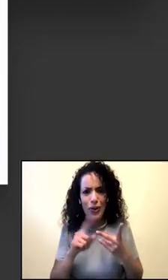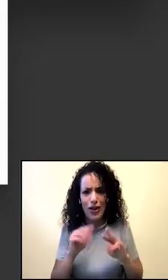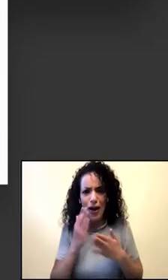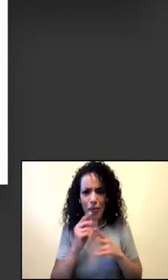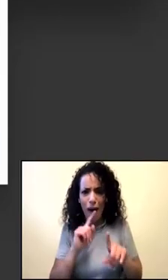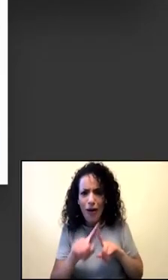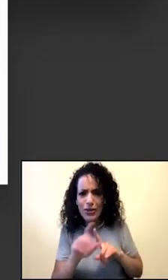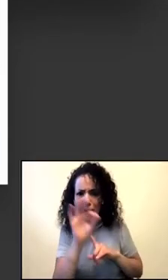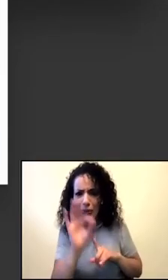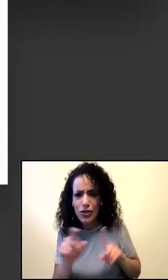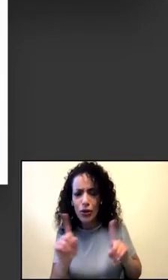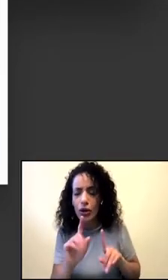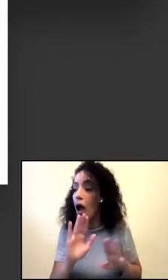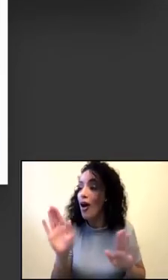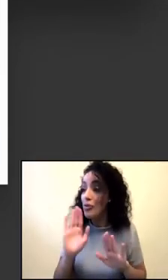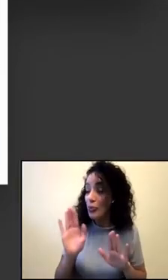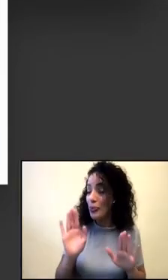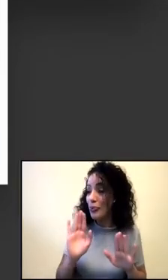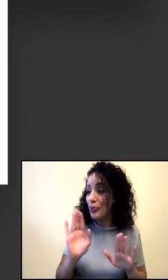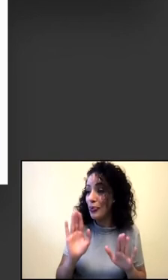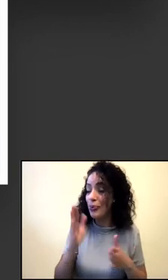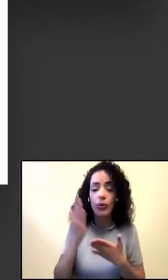No that's really that's that's really interesting and I think it's really